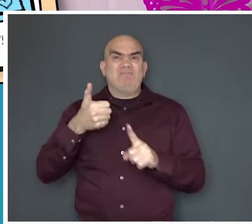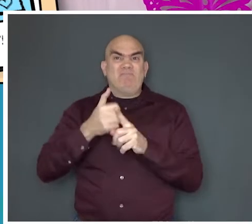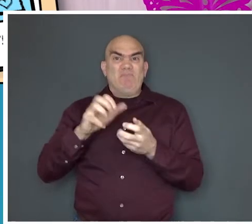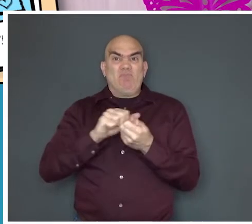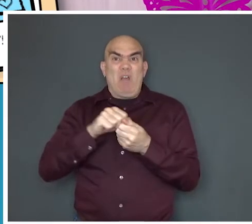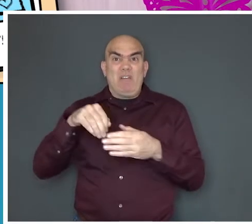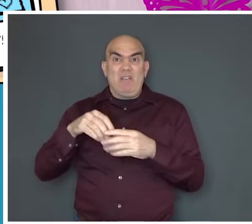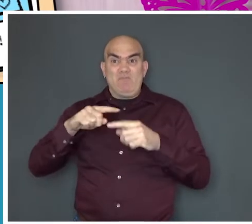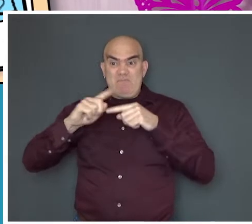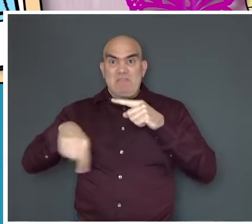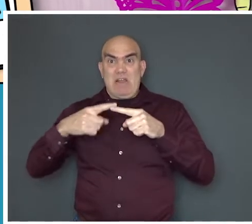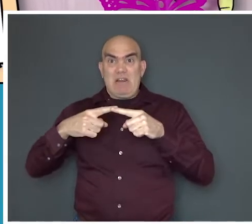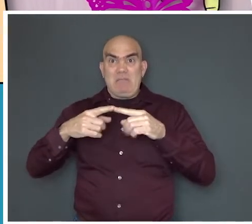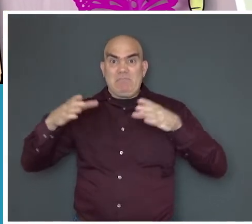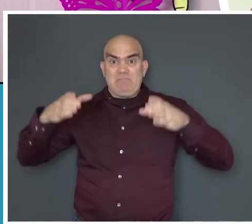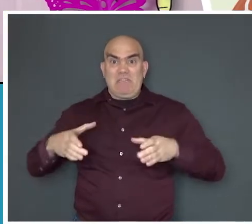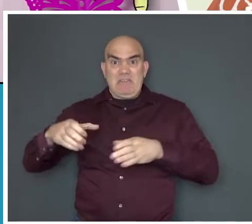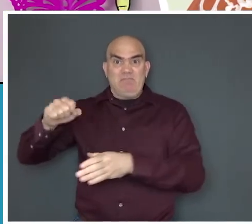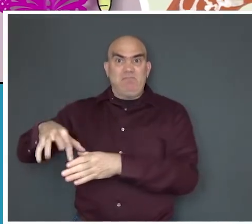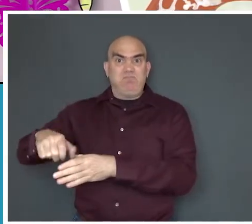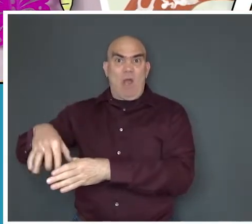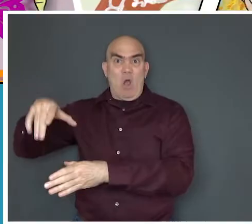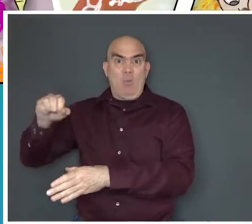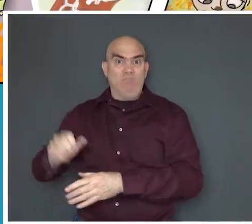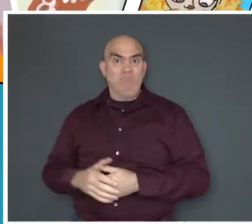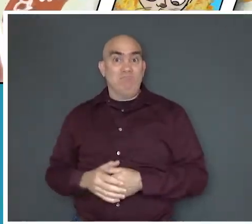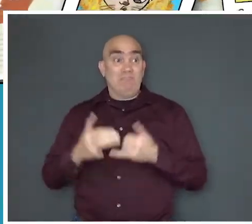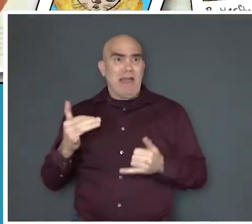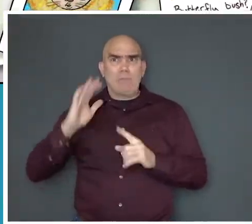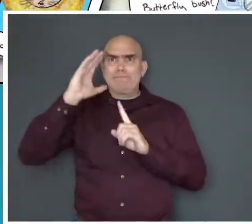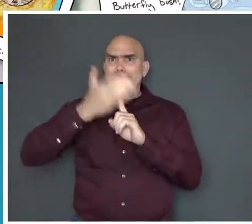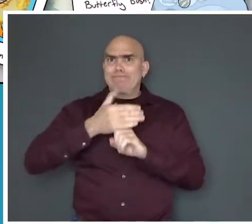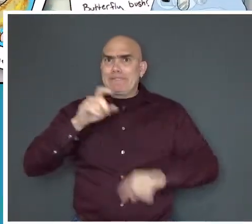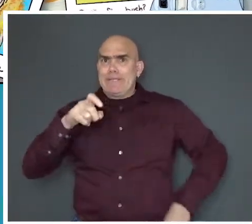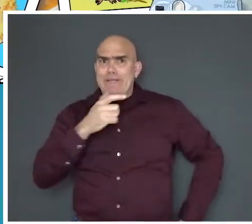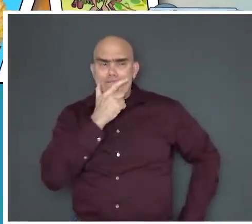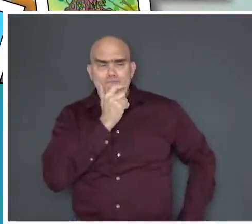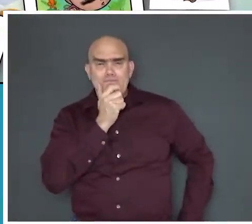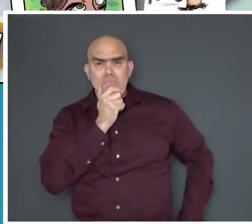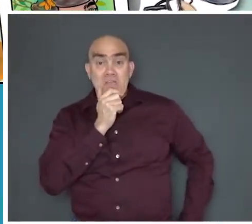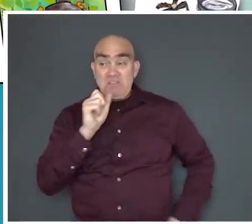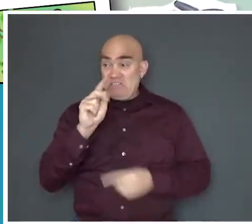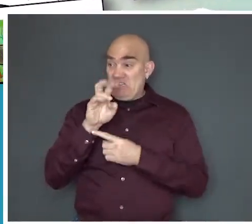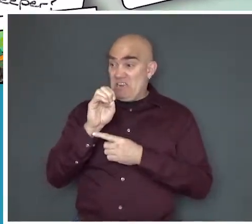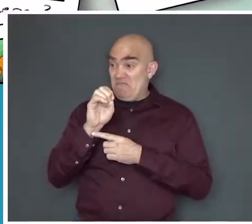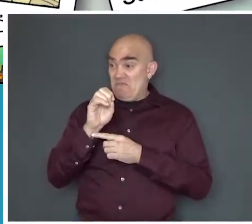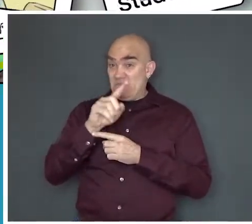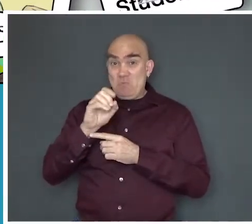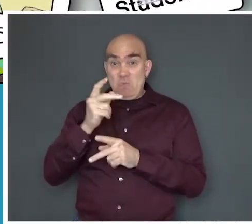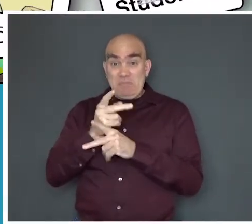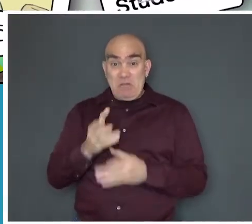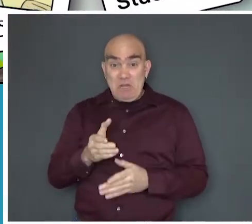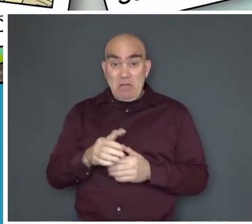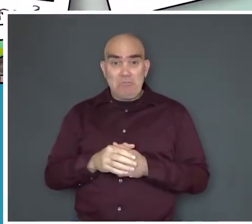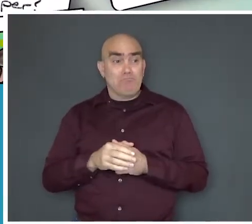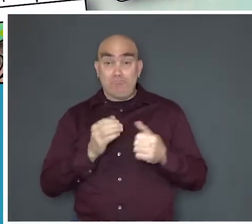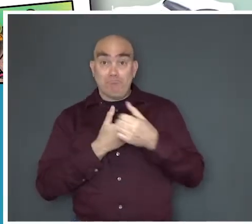in a recycling bin! Now for disguises. Steve, the zookeeper? Butterfly?